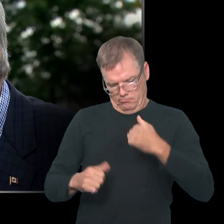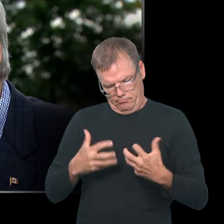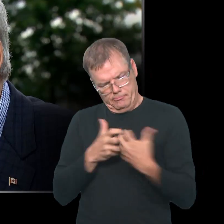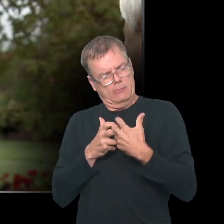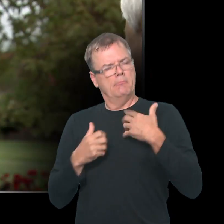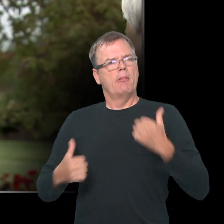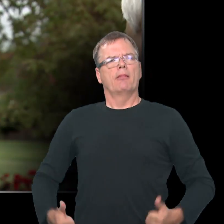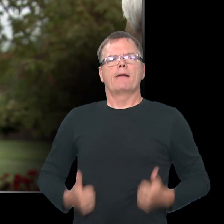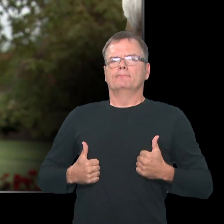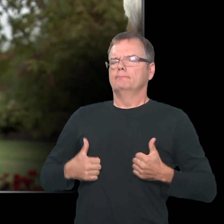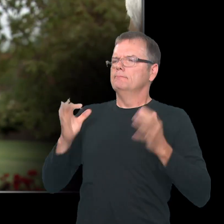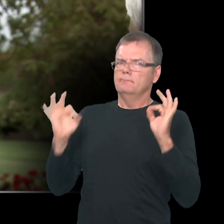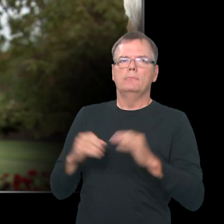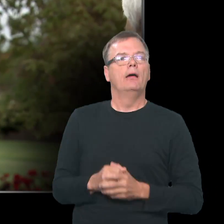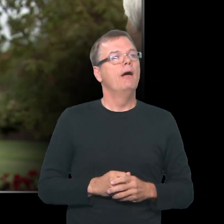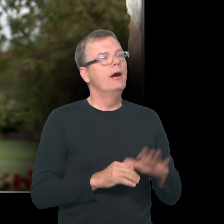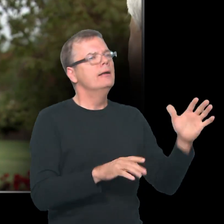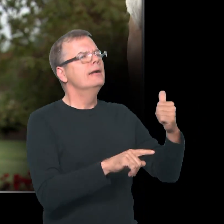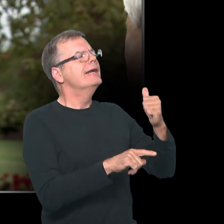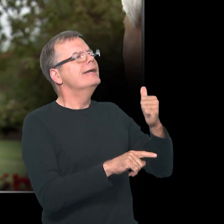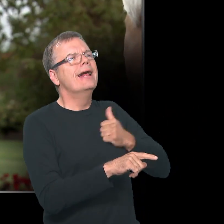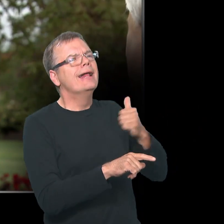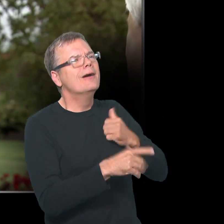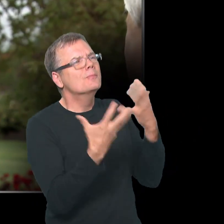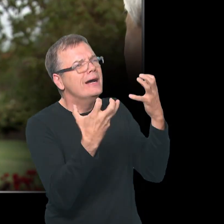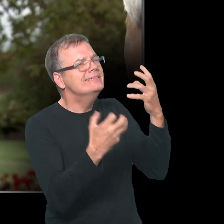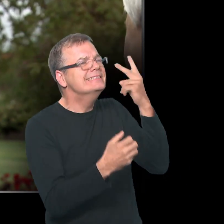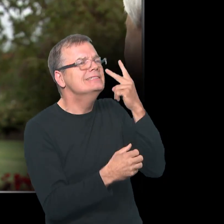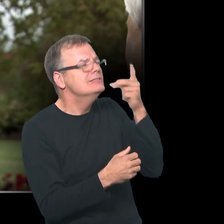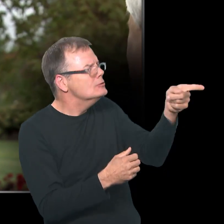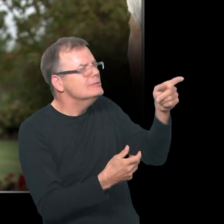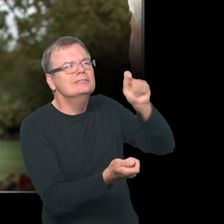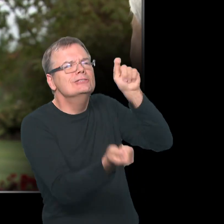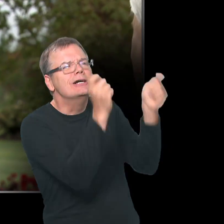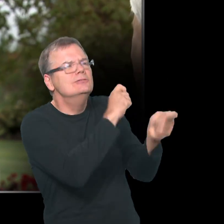based on their assessments of the future of their own lives. What do you think it is, though,